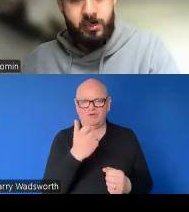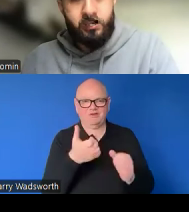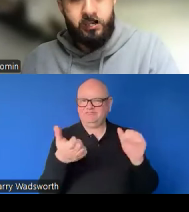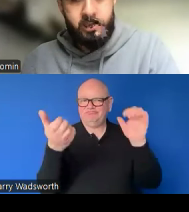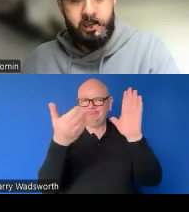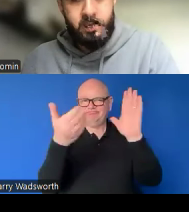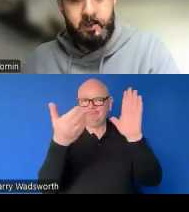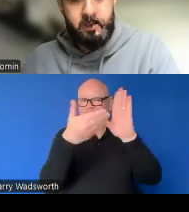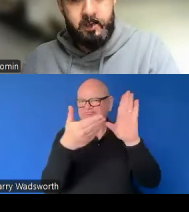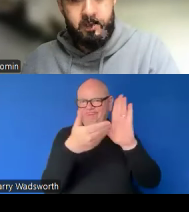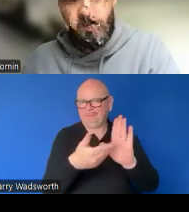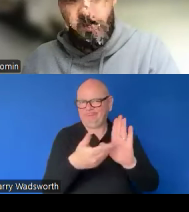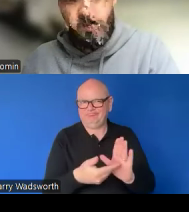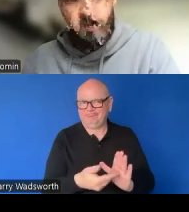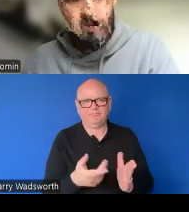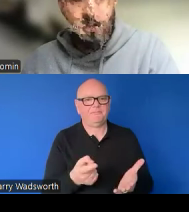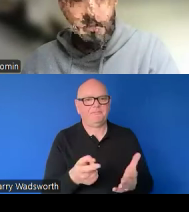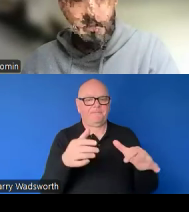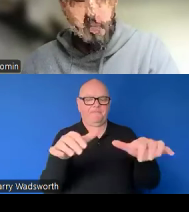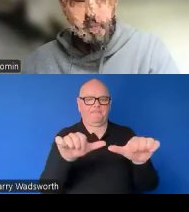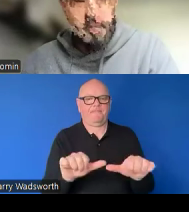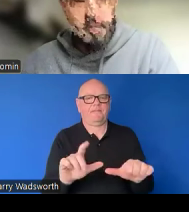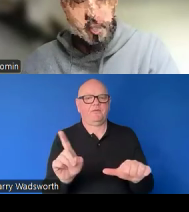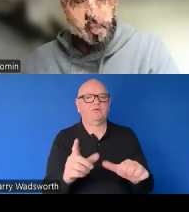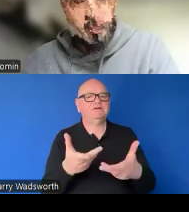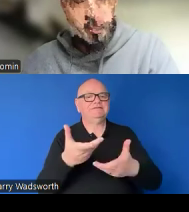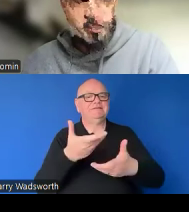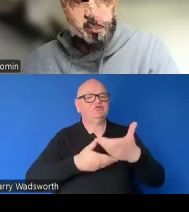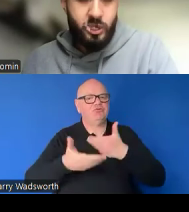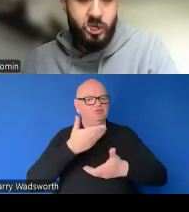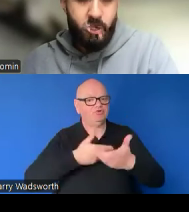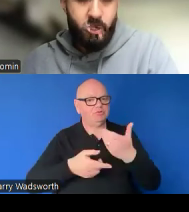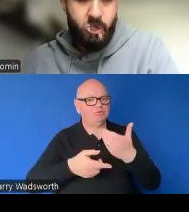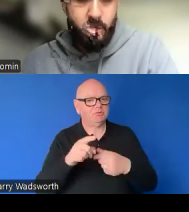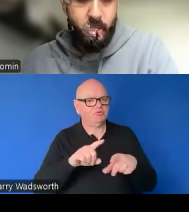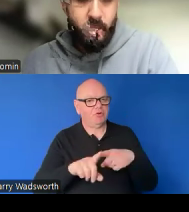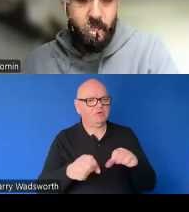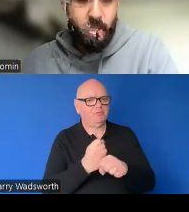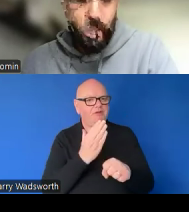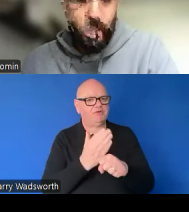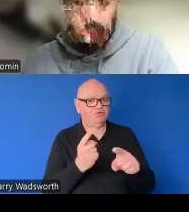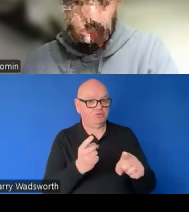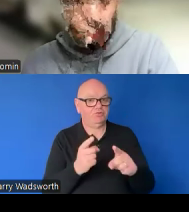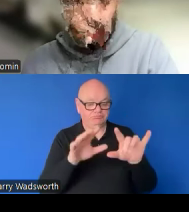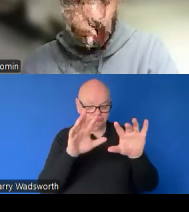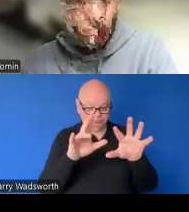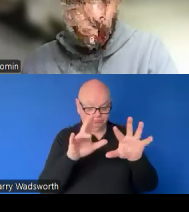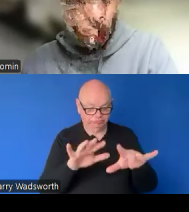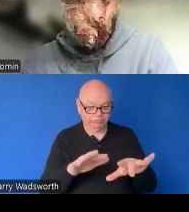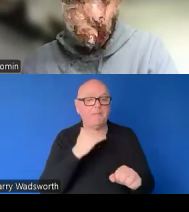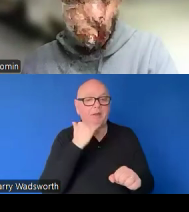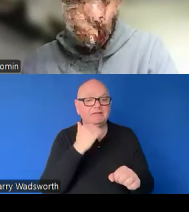Now, we go into our descriptions, try filling the character limit as much as you can, so walk with giants, see life-sized dinosaurs,